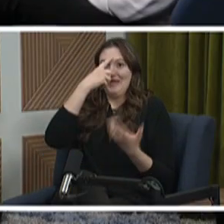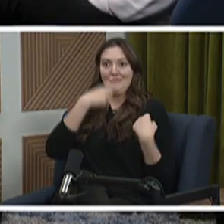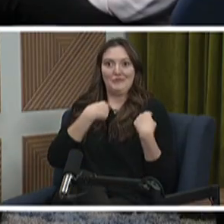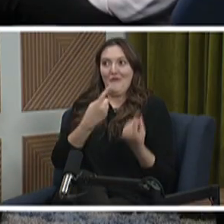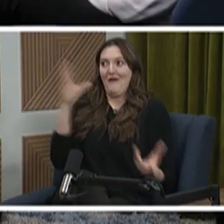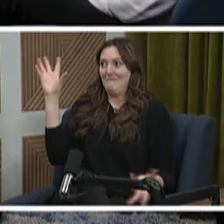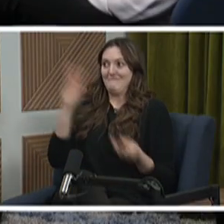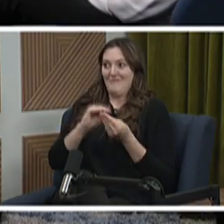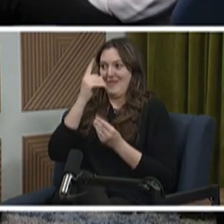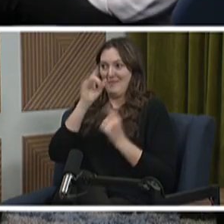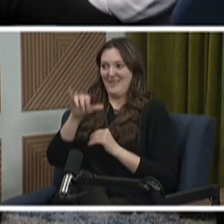What do you make of it?